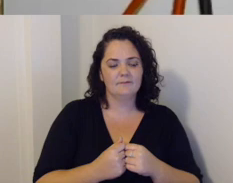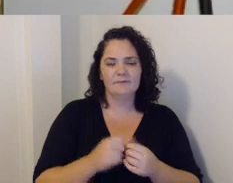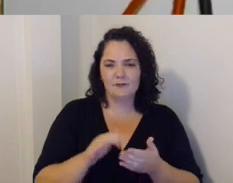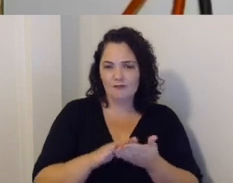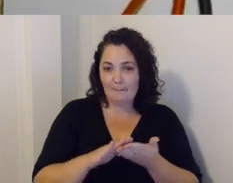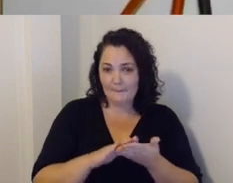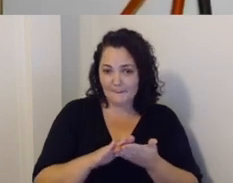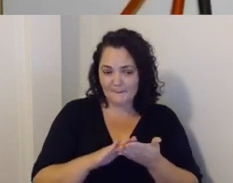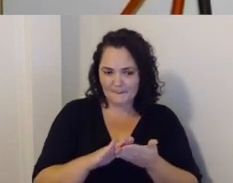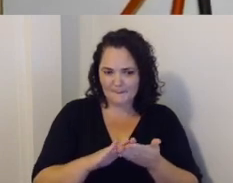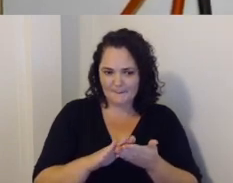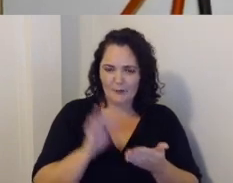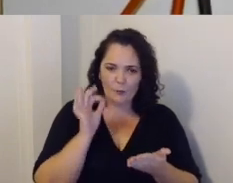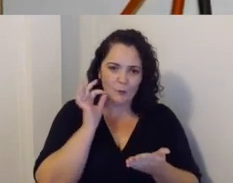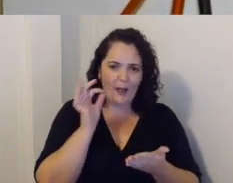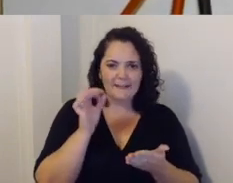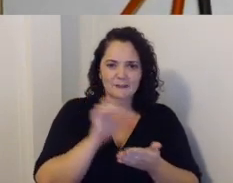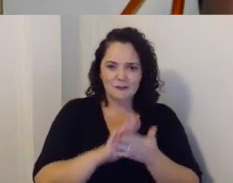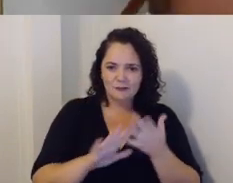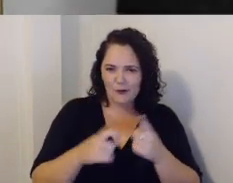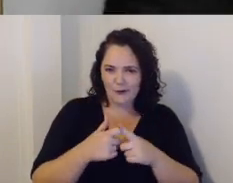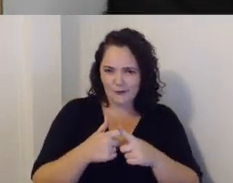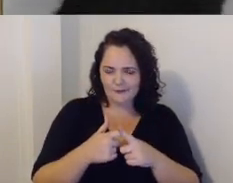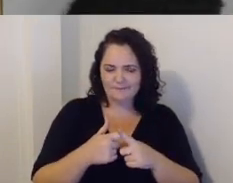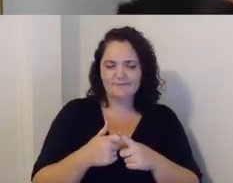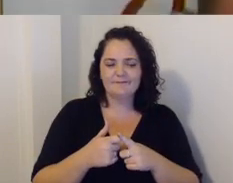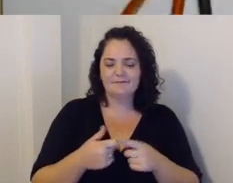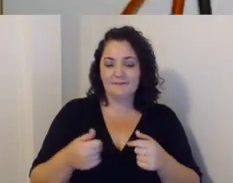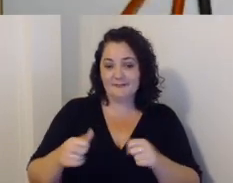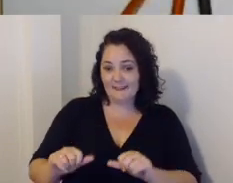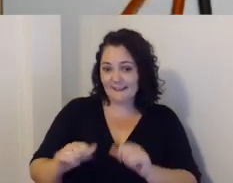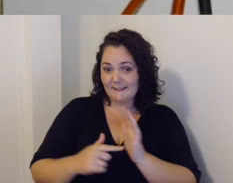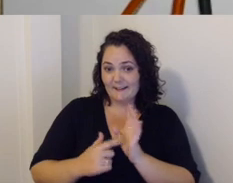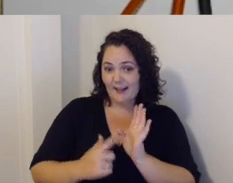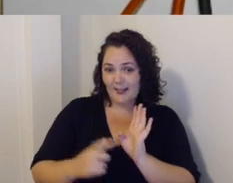really really well there we go white chalk I'm gonna put a little bit of talc there,